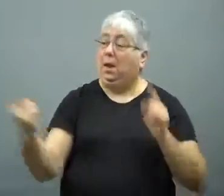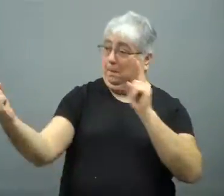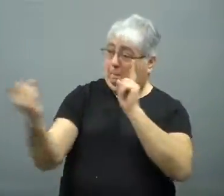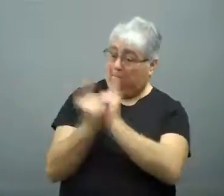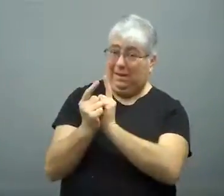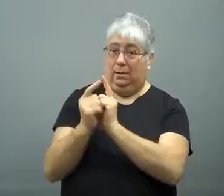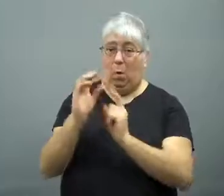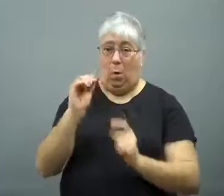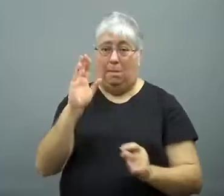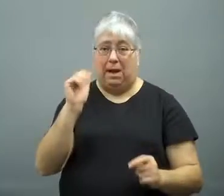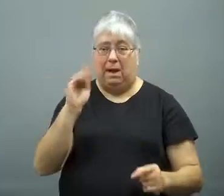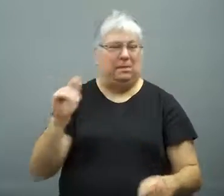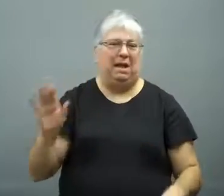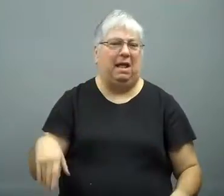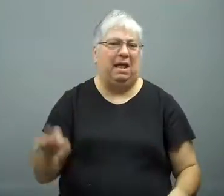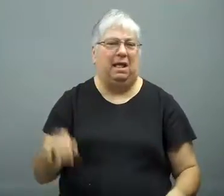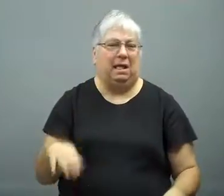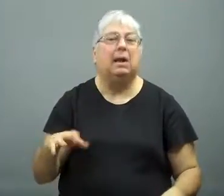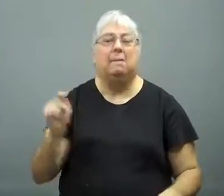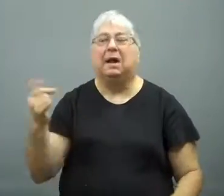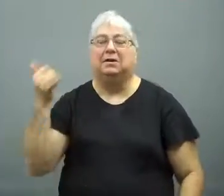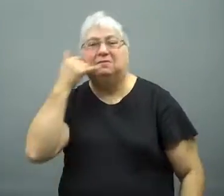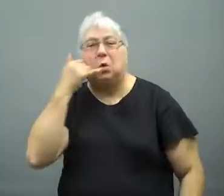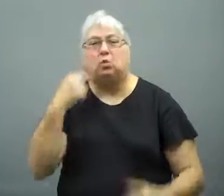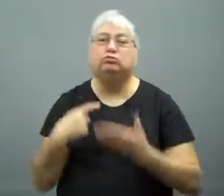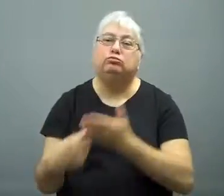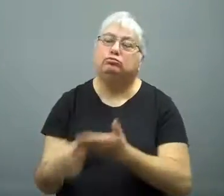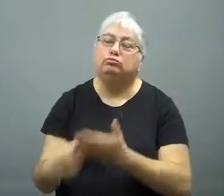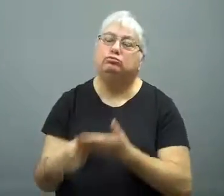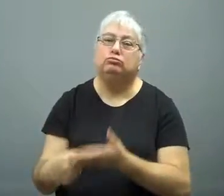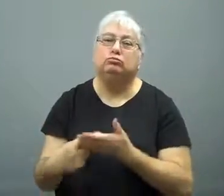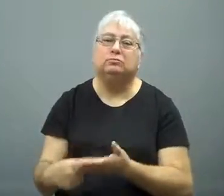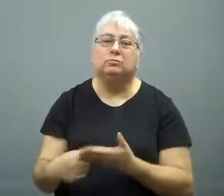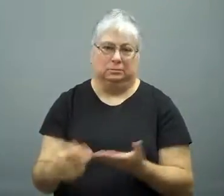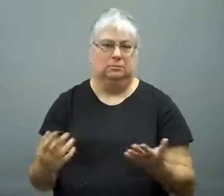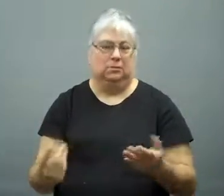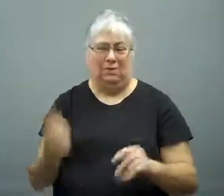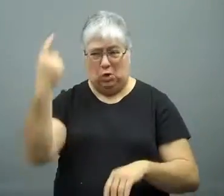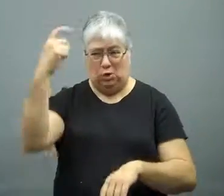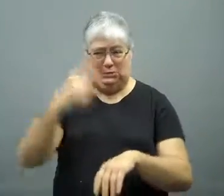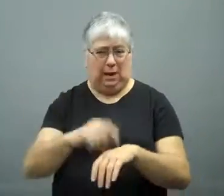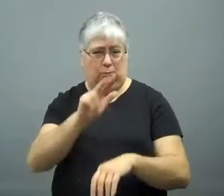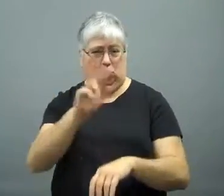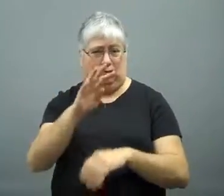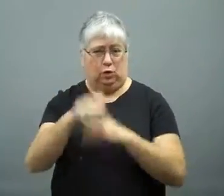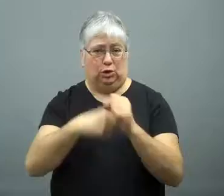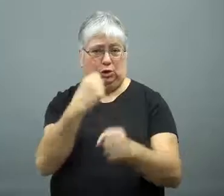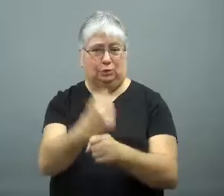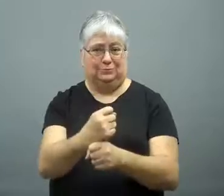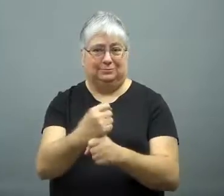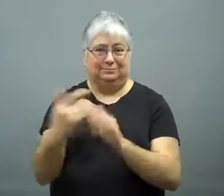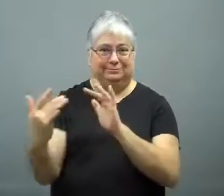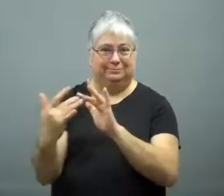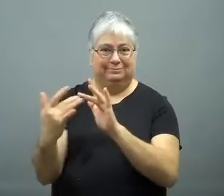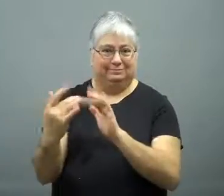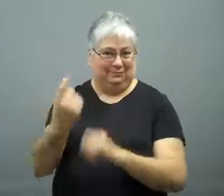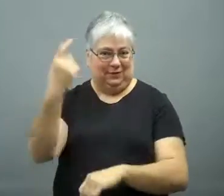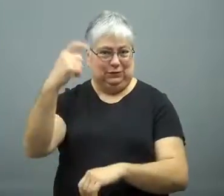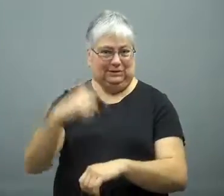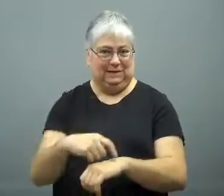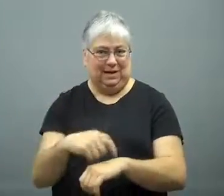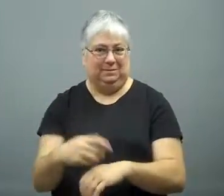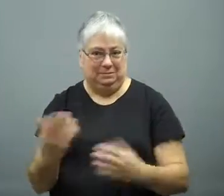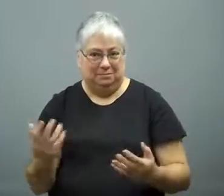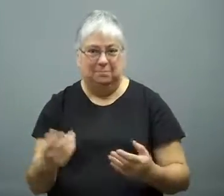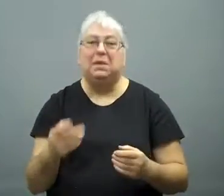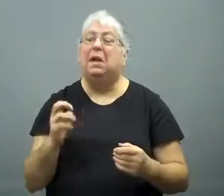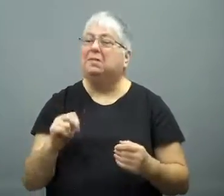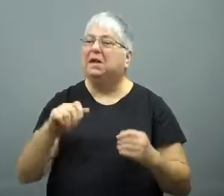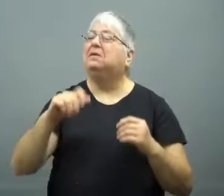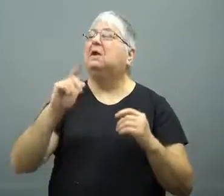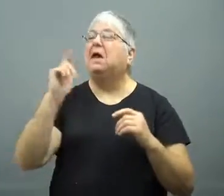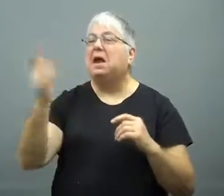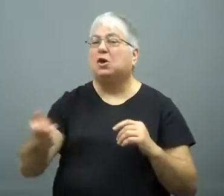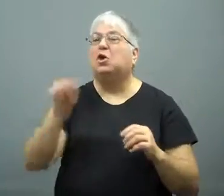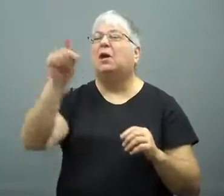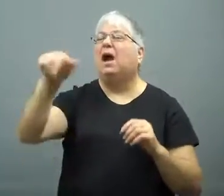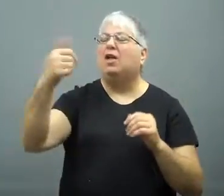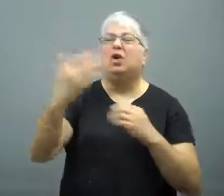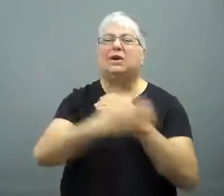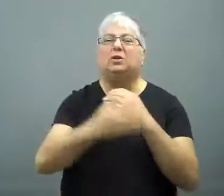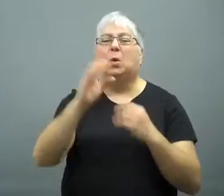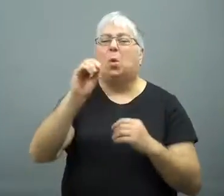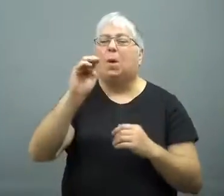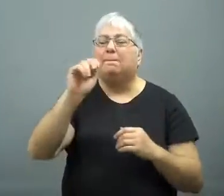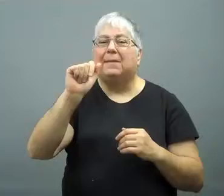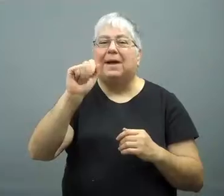He didn't meet Obama face to face, but did talk with him on the phone.